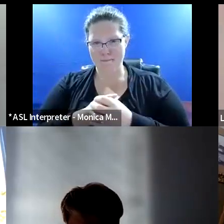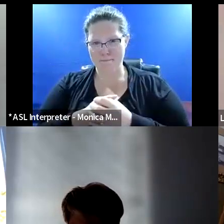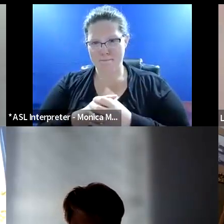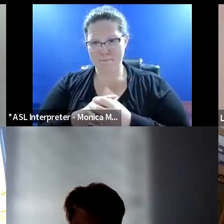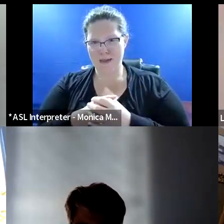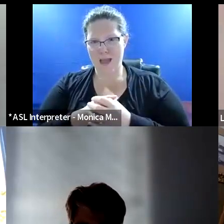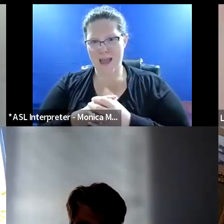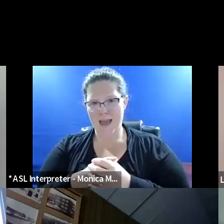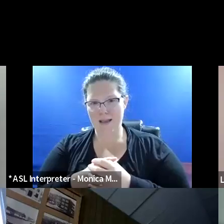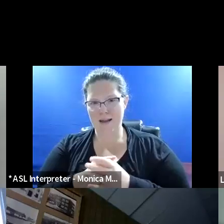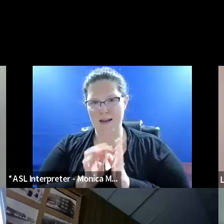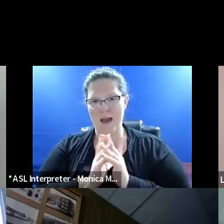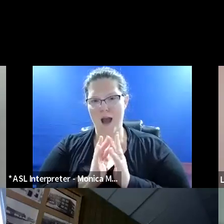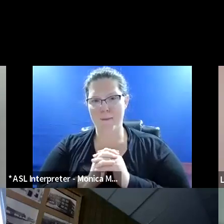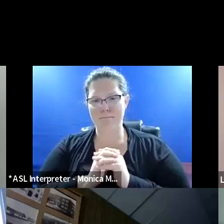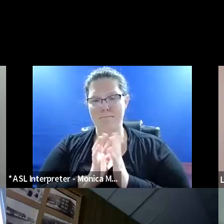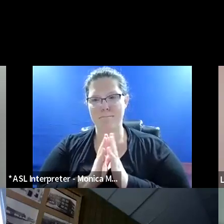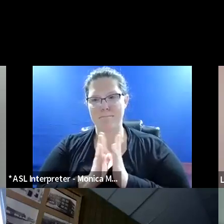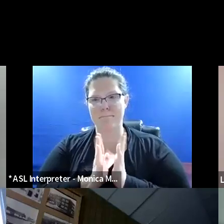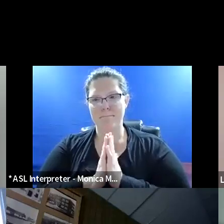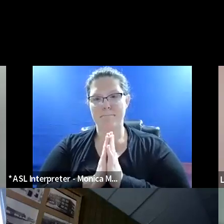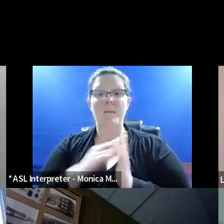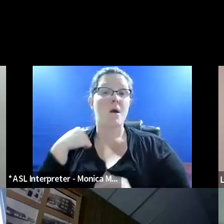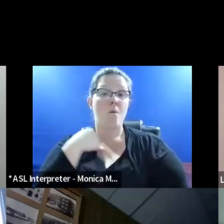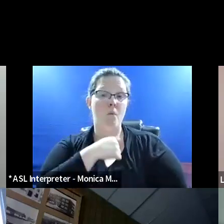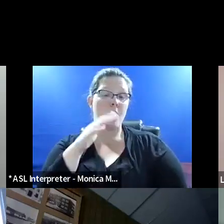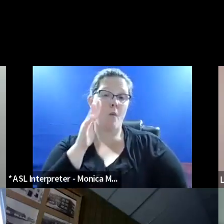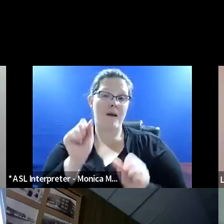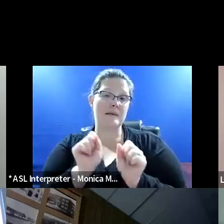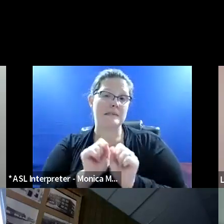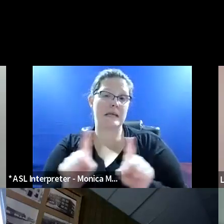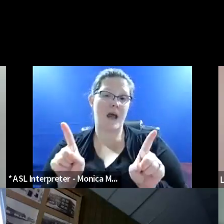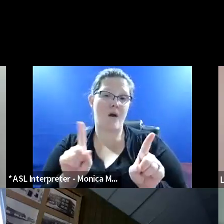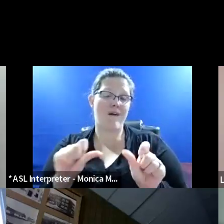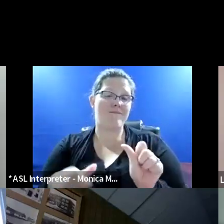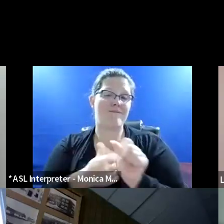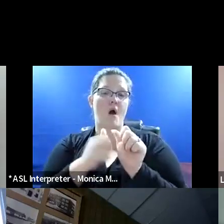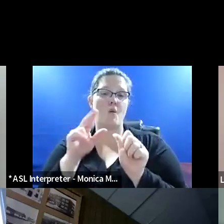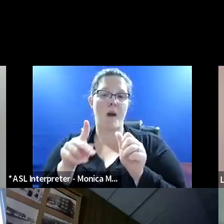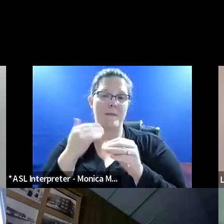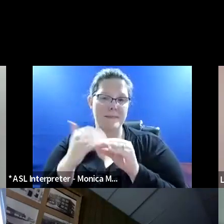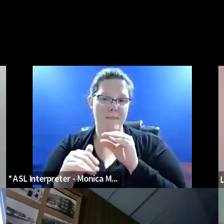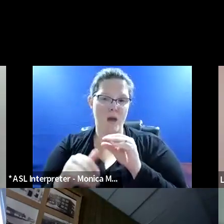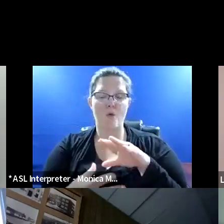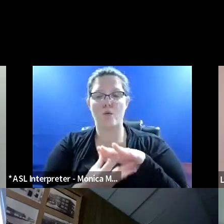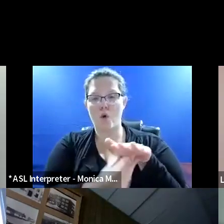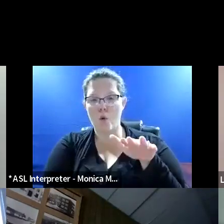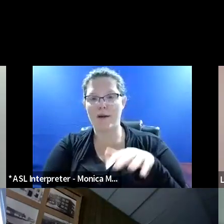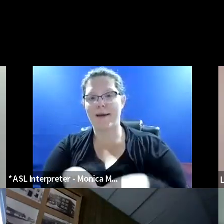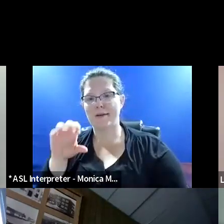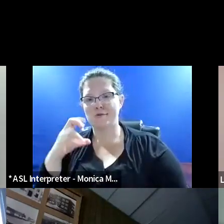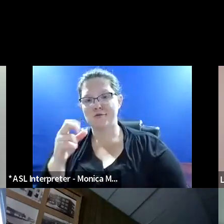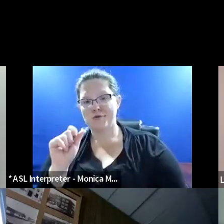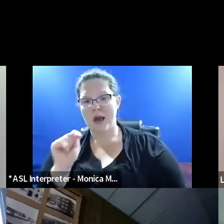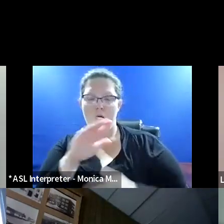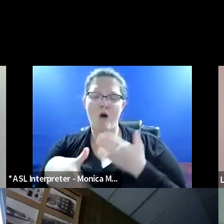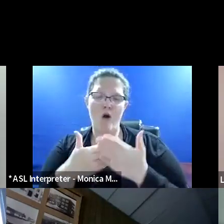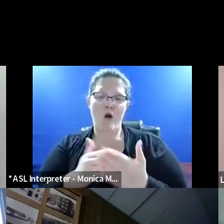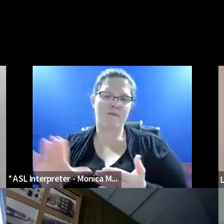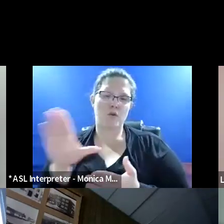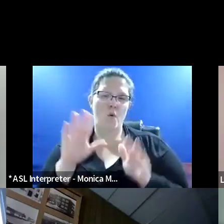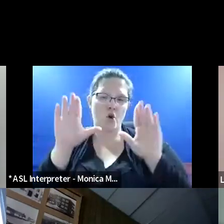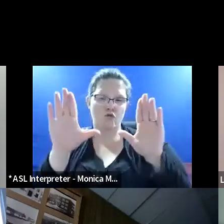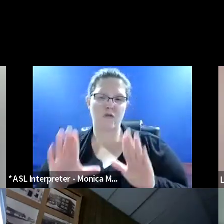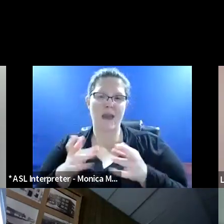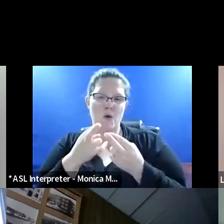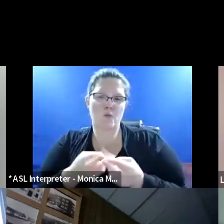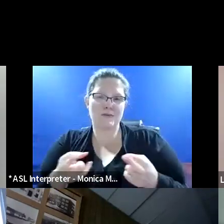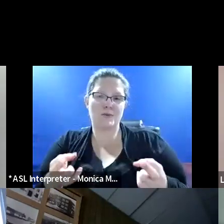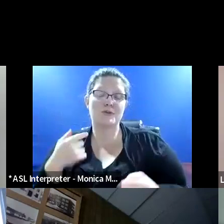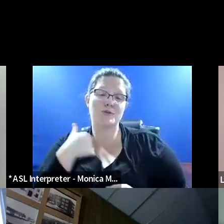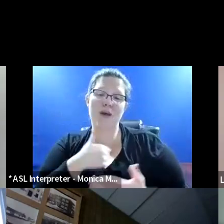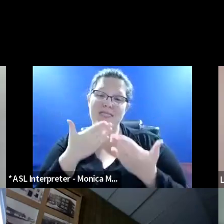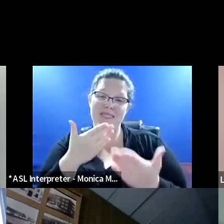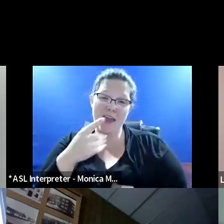AND ALTERNATIVE SCHOOLS AND ALL SORTS OF DIFFERENT PLACES LIKE THAT SO FEEL FREE TO JOIN US NEXT MONTH FOR THAT ON THE 4TH THURSDAY.